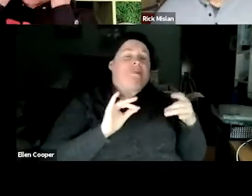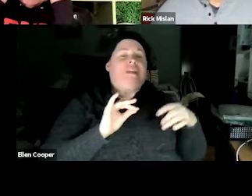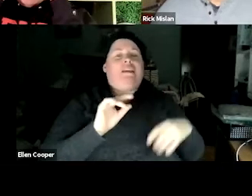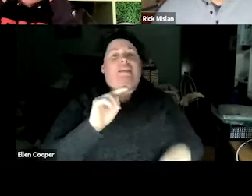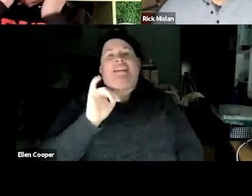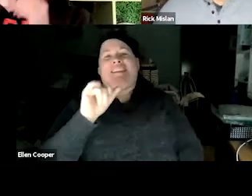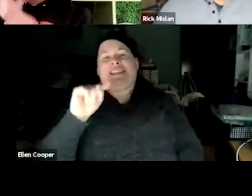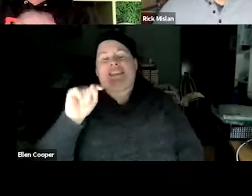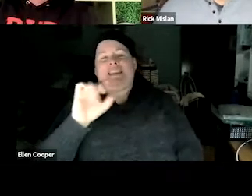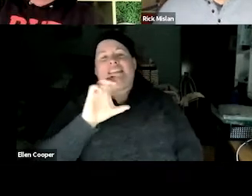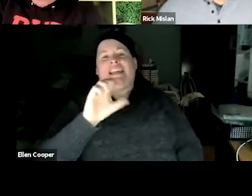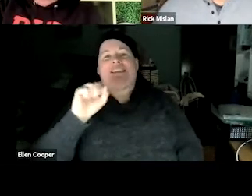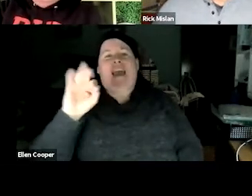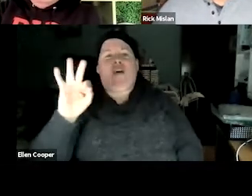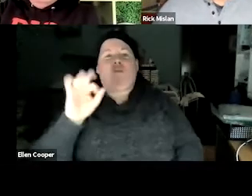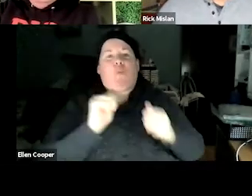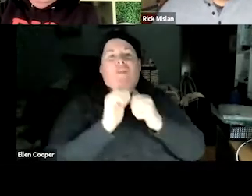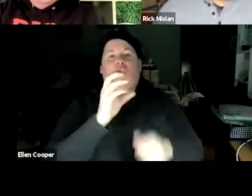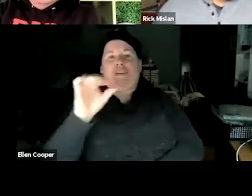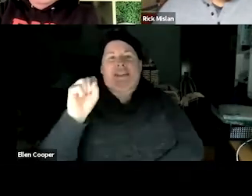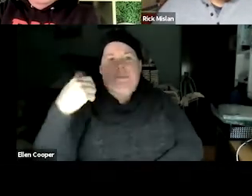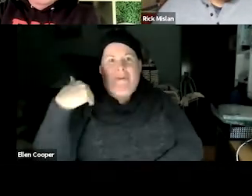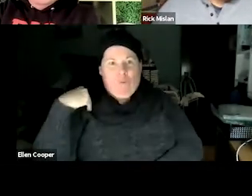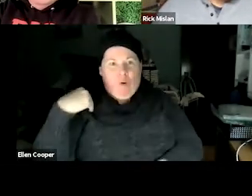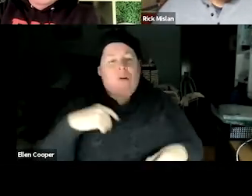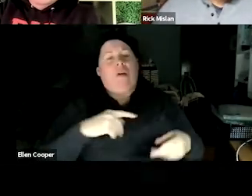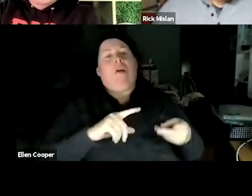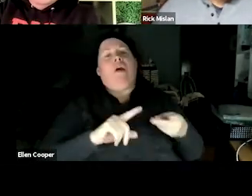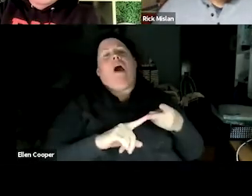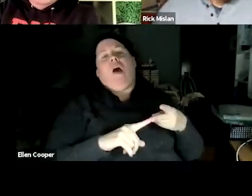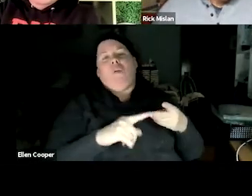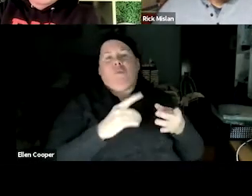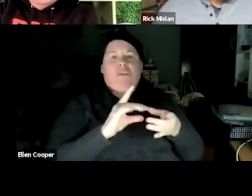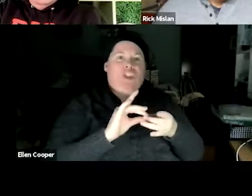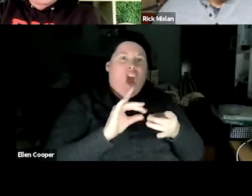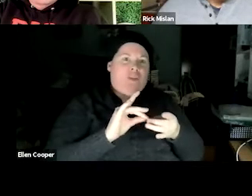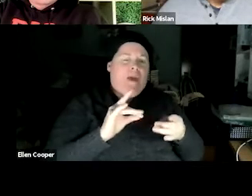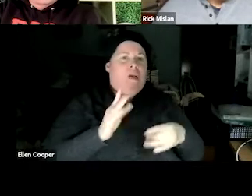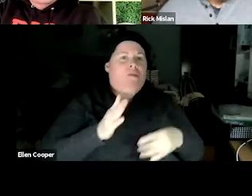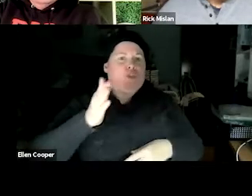with Chris earlier. Yeah. We talked a little bit about some of the upcoming speakers with